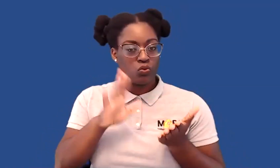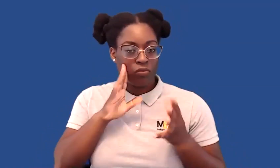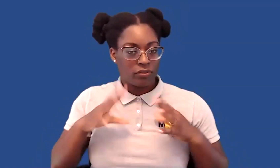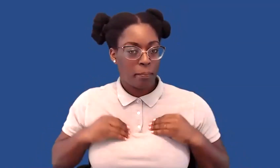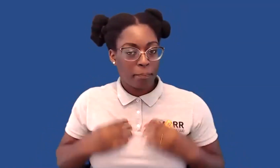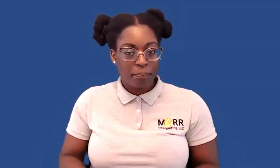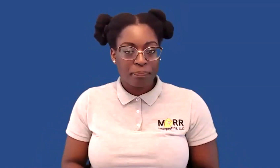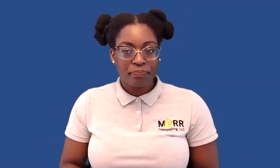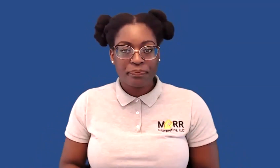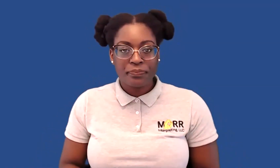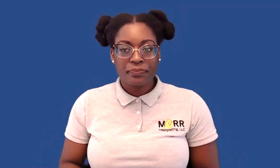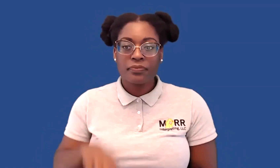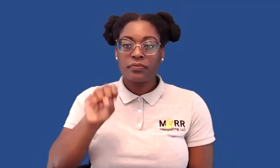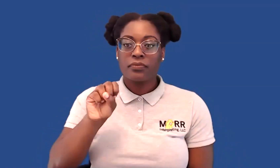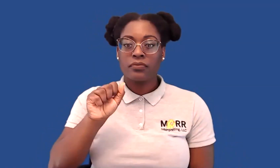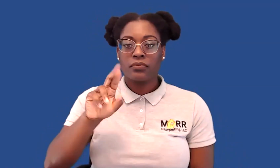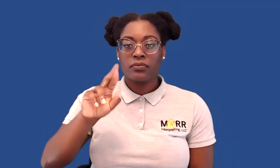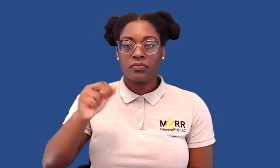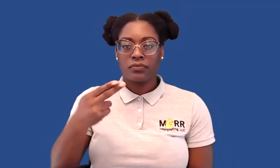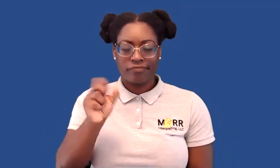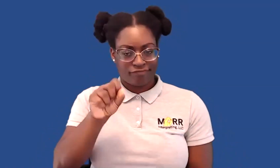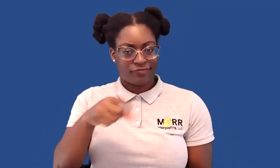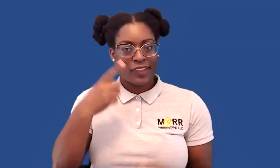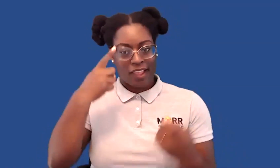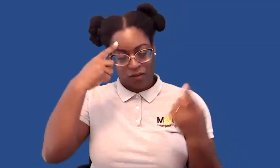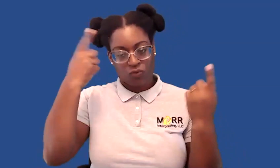[Sarah, facilitator] Great. This is Sarah and I'm Associate Director of a writing center